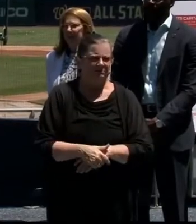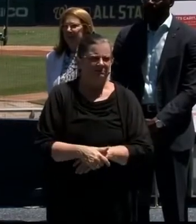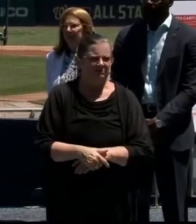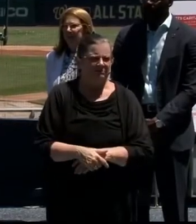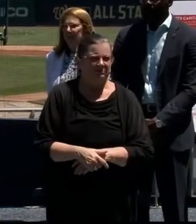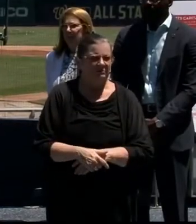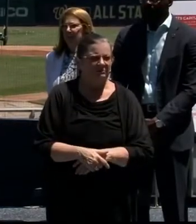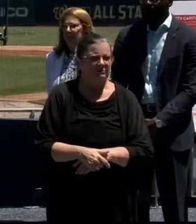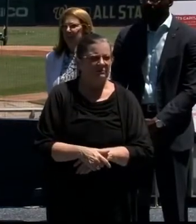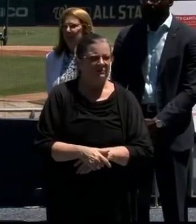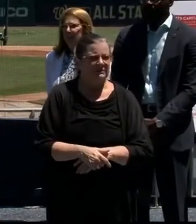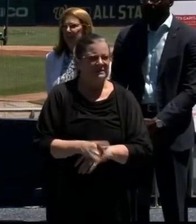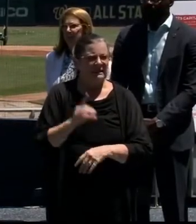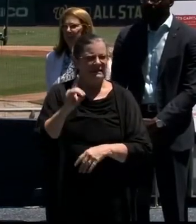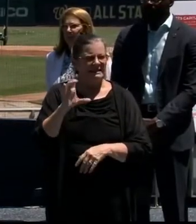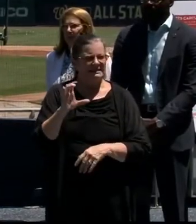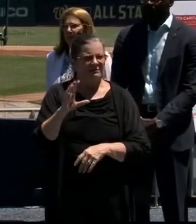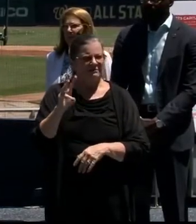YES, SIR?